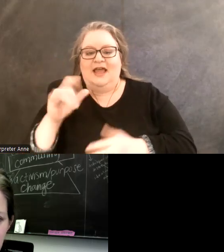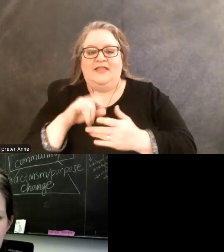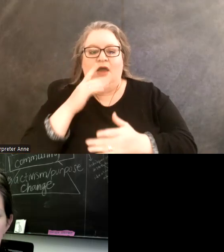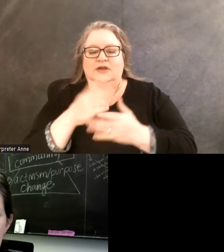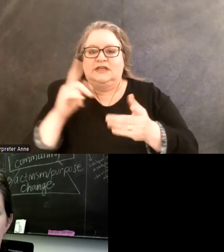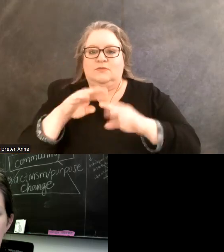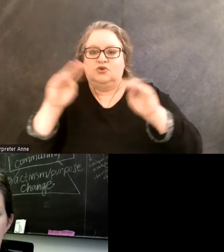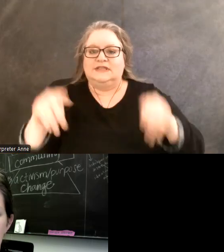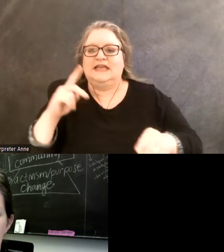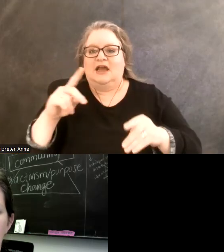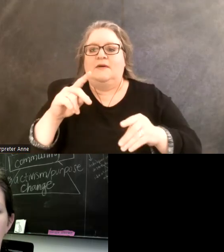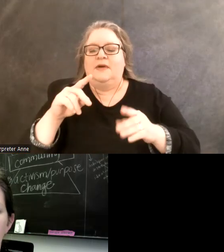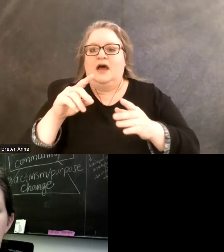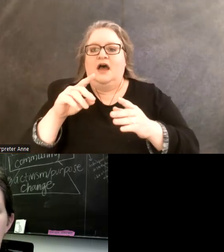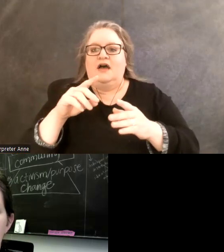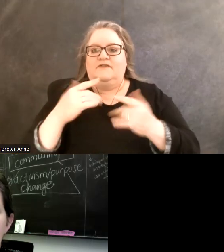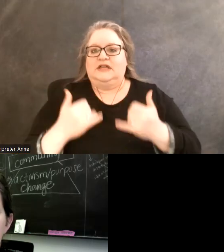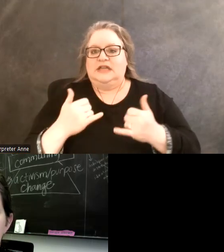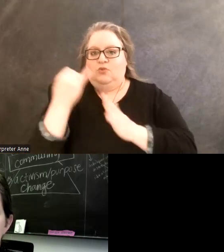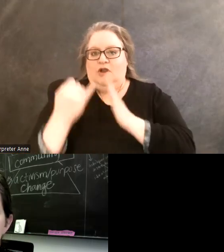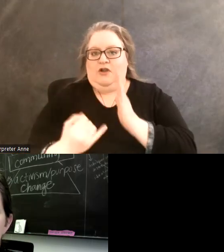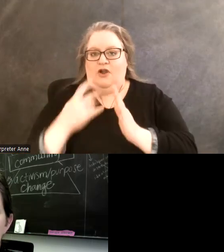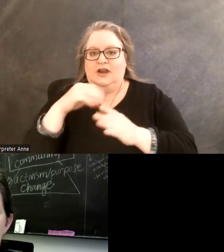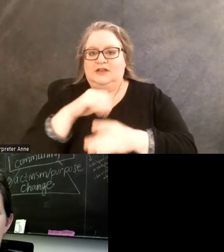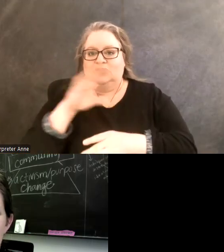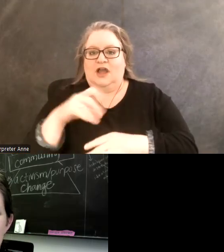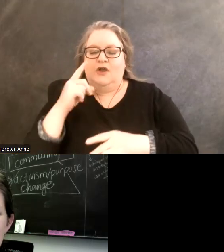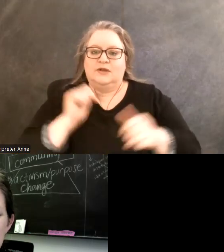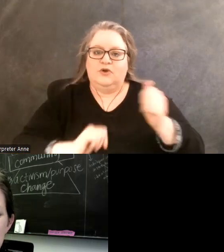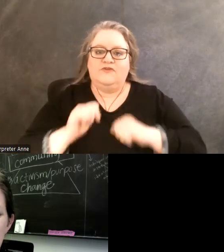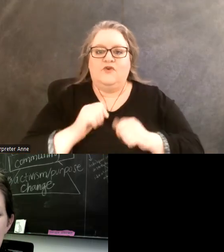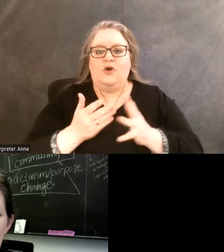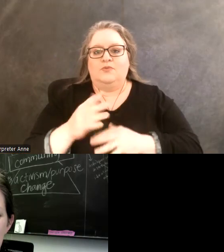Contemporary Art Chicago. She has performed via Zoom with